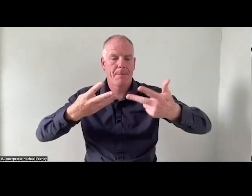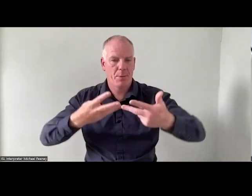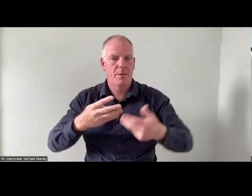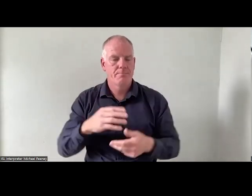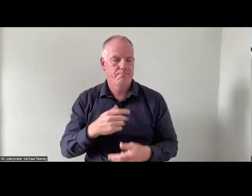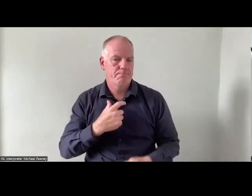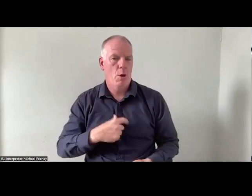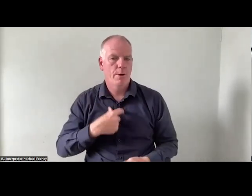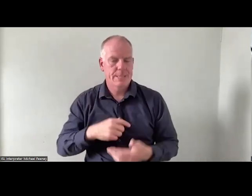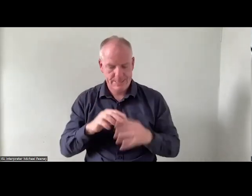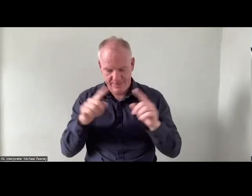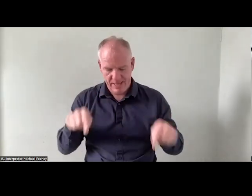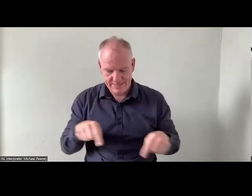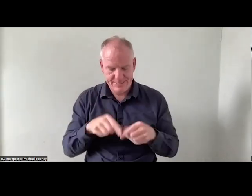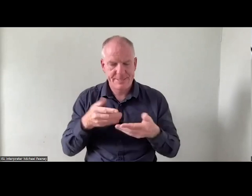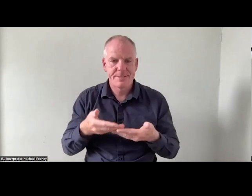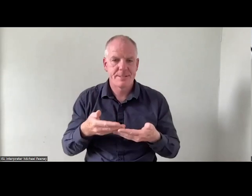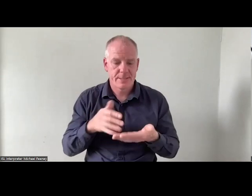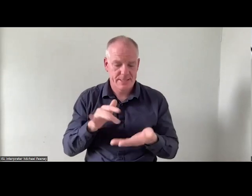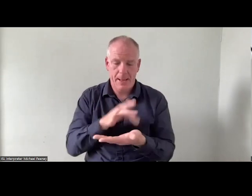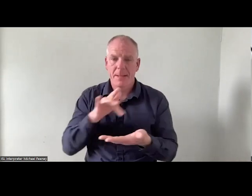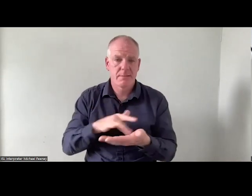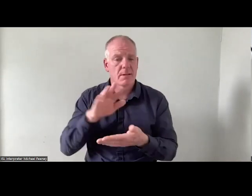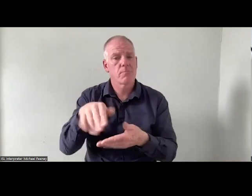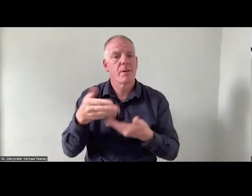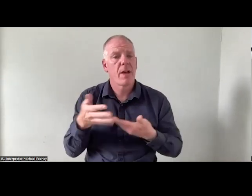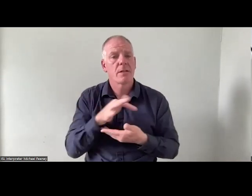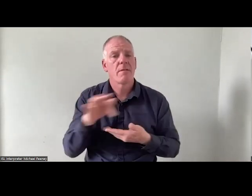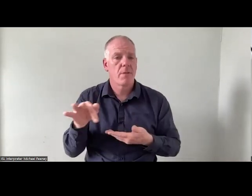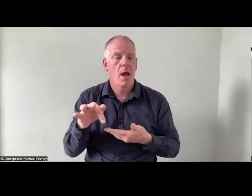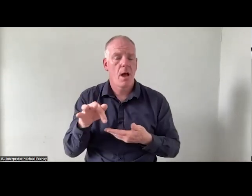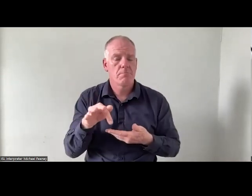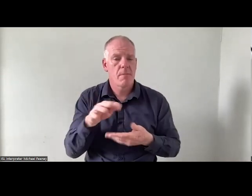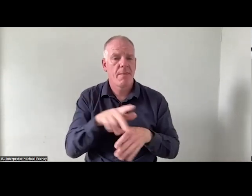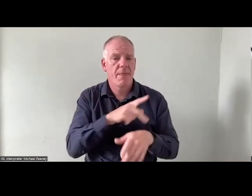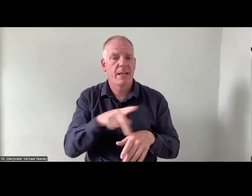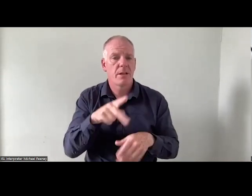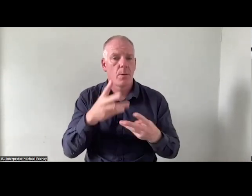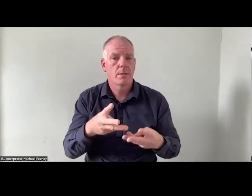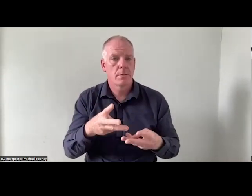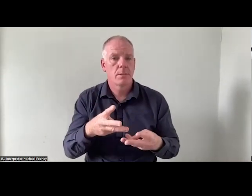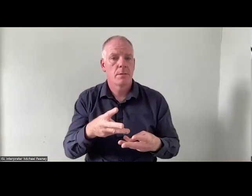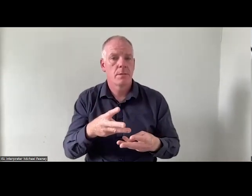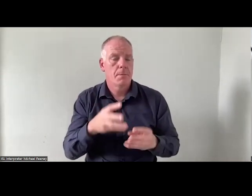a tablet, which may be provided by the venue, which is my favoured way, but there we go.